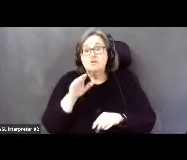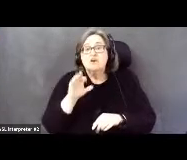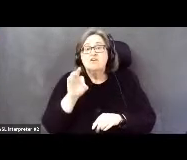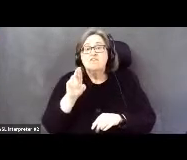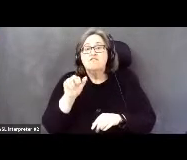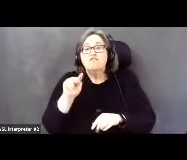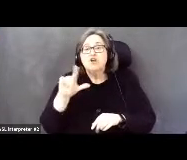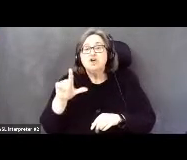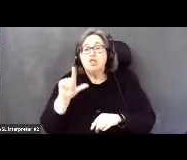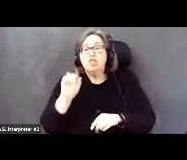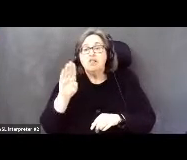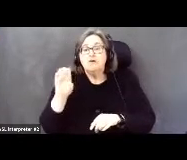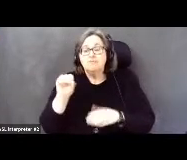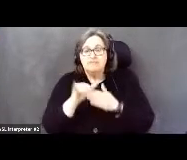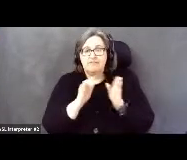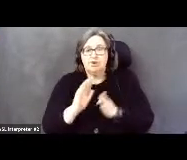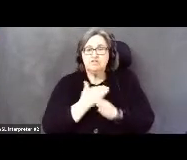and according to the goals and according